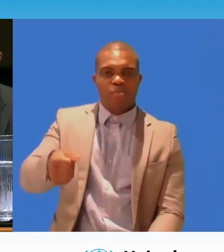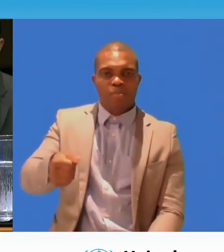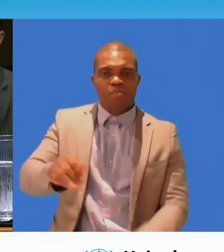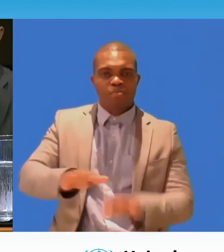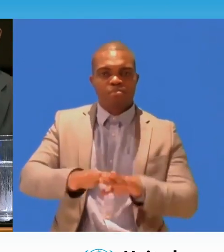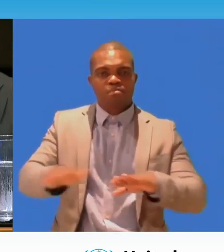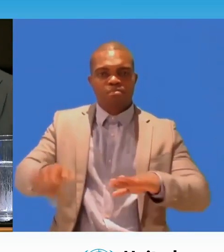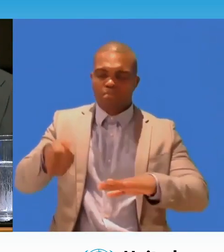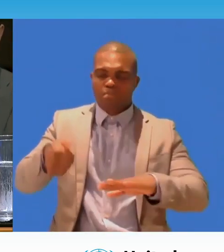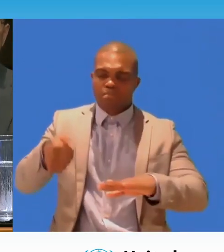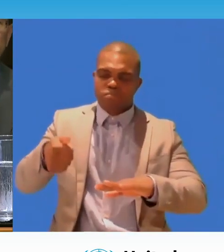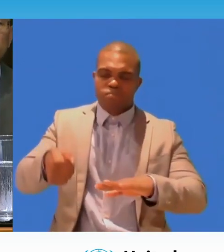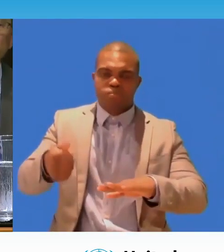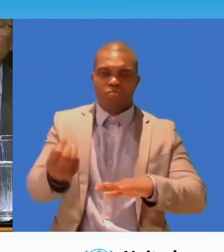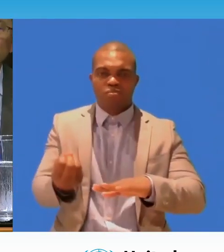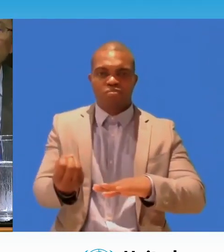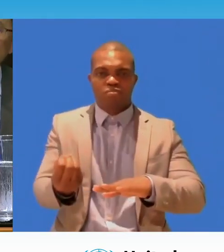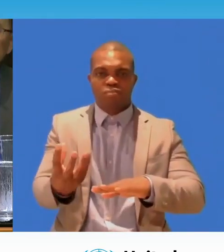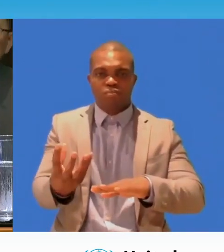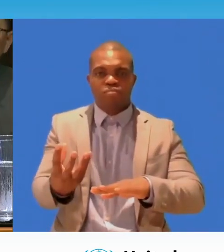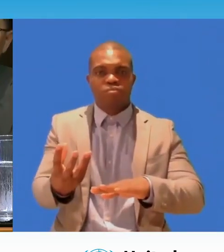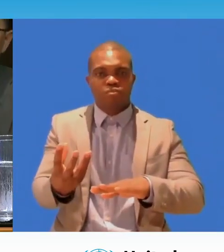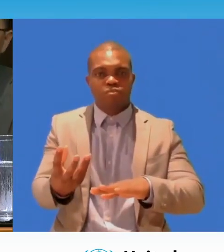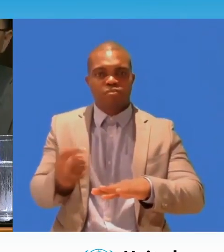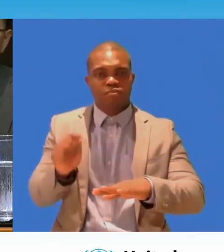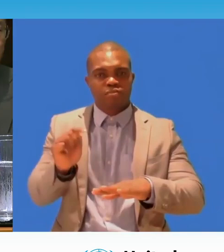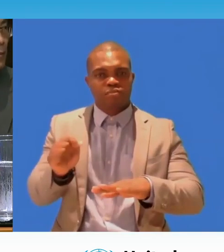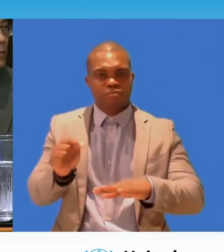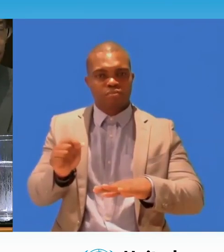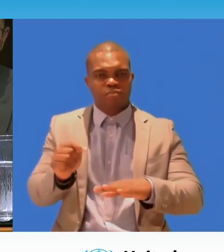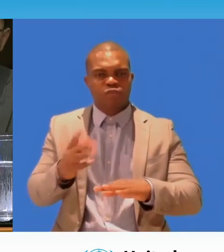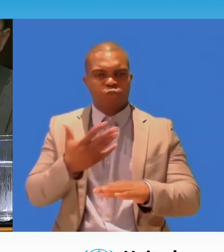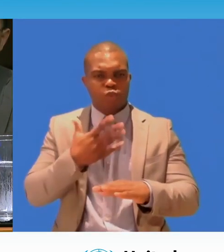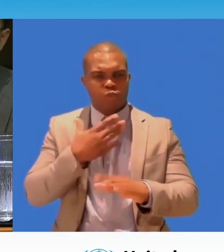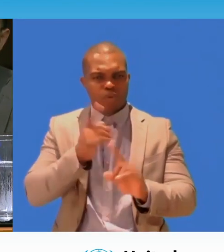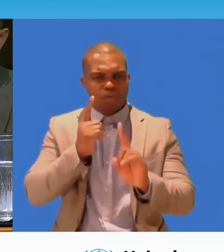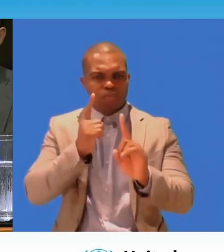order to ensure an inclusive and interactive discussion in line with the decision of the